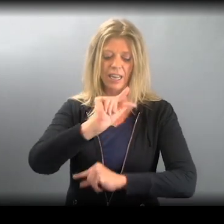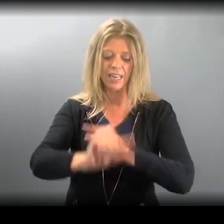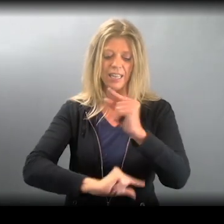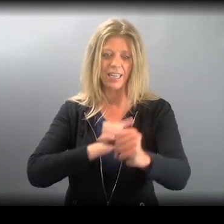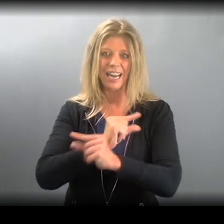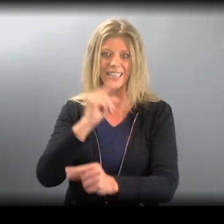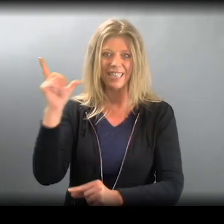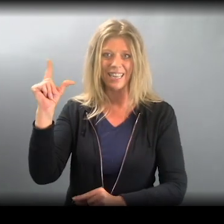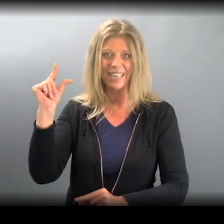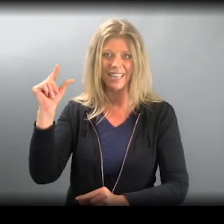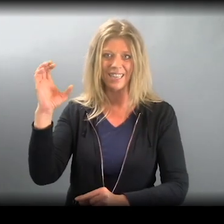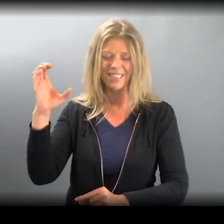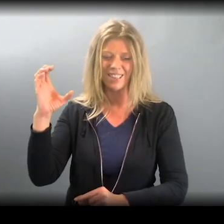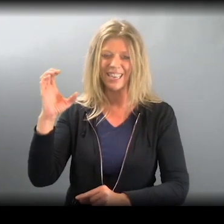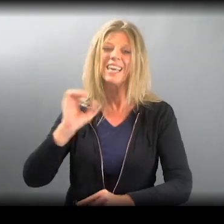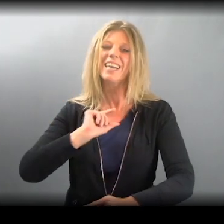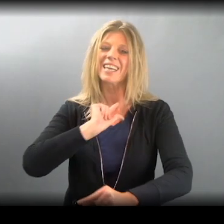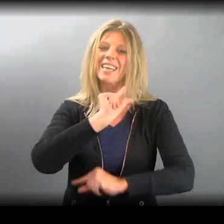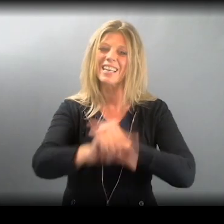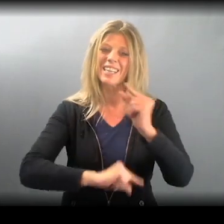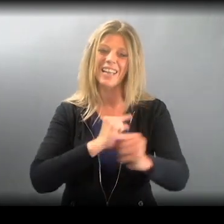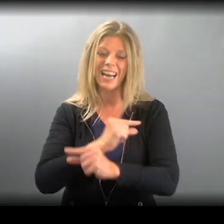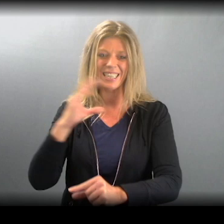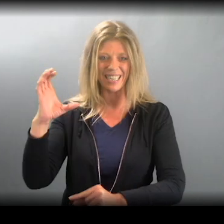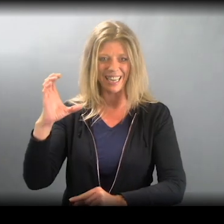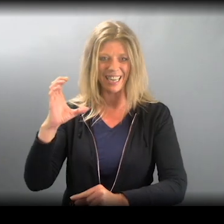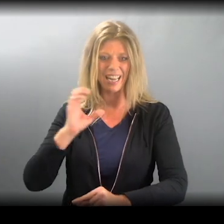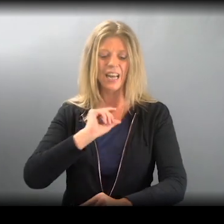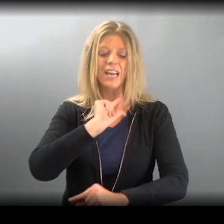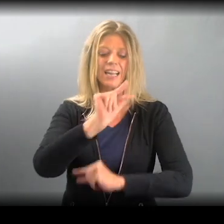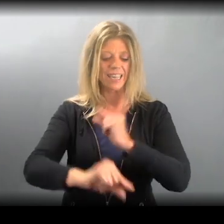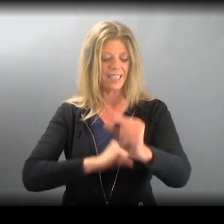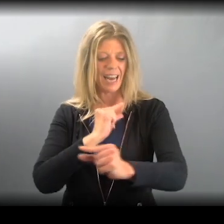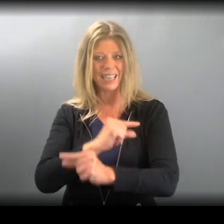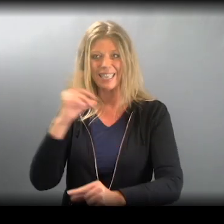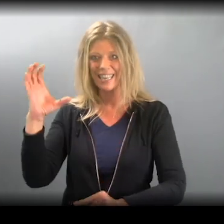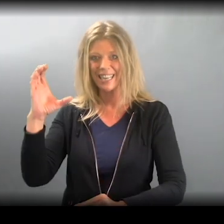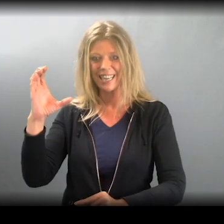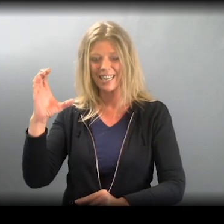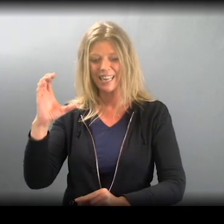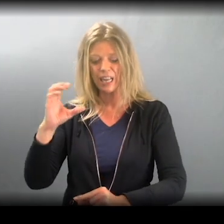GALACTIC, sorry! GALACTIC